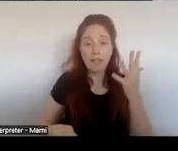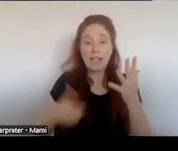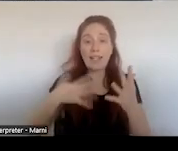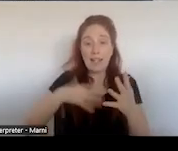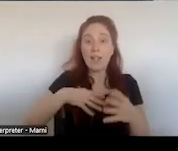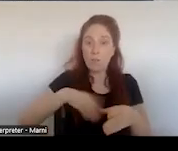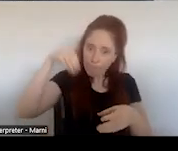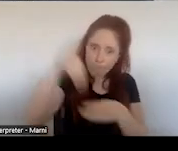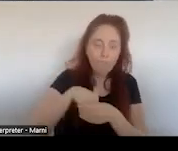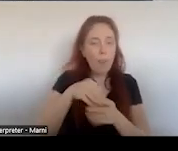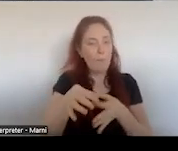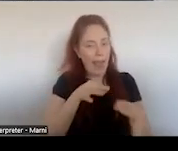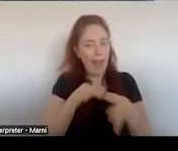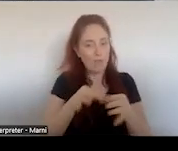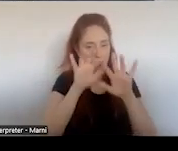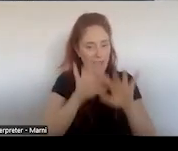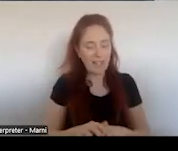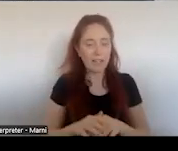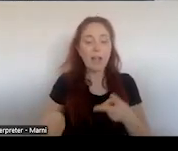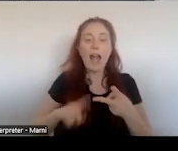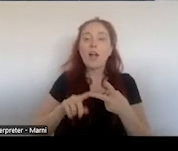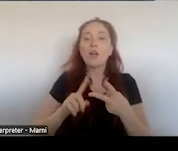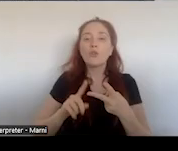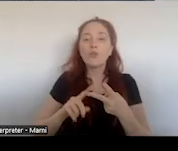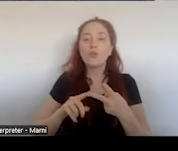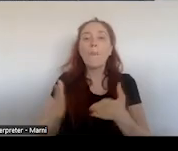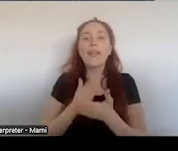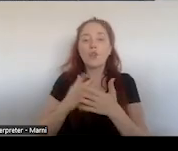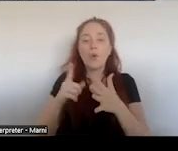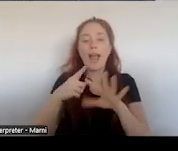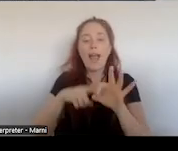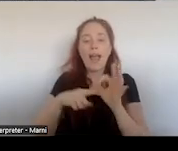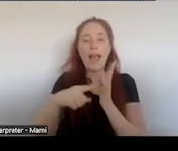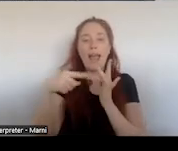second was really around focusing on achieving equity for people with disability in the arts,